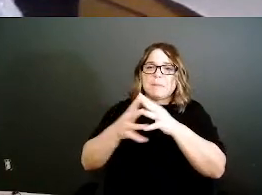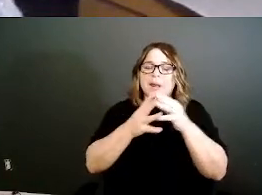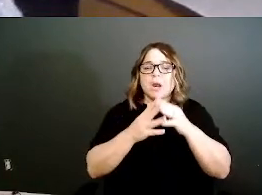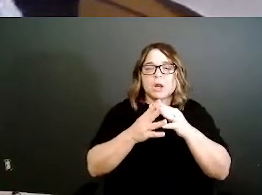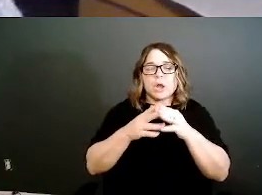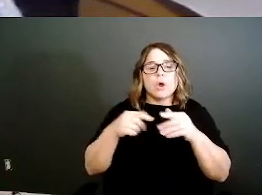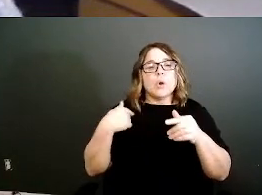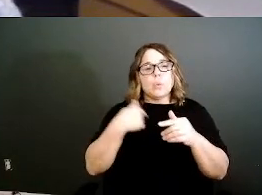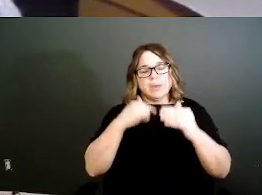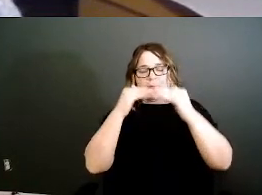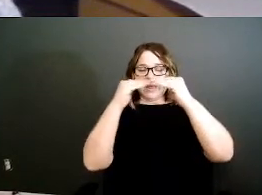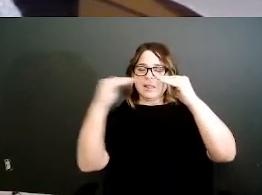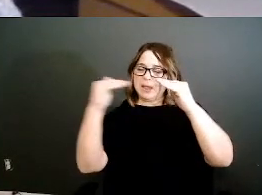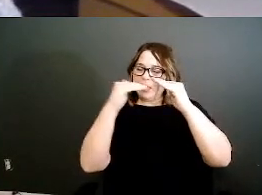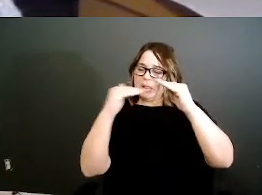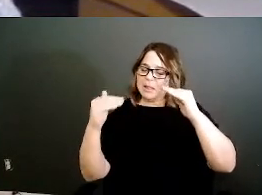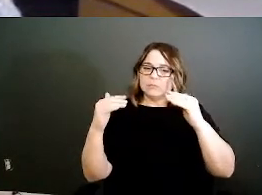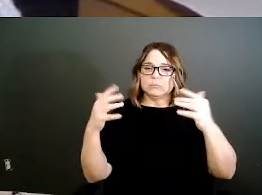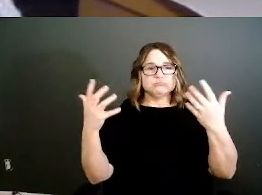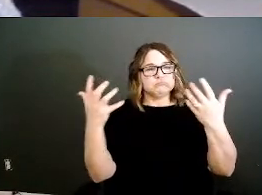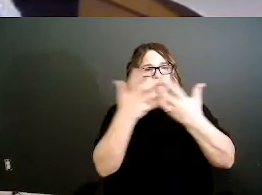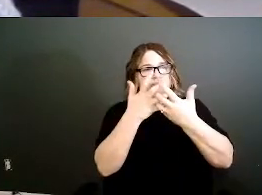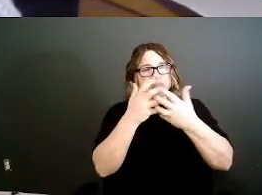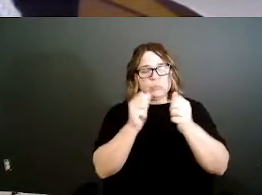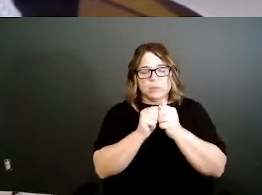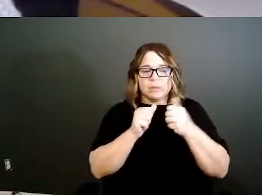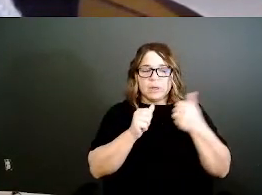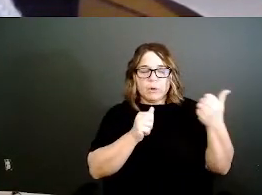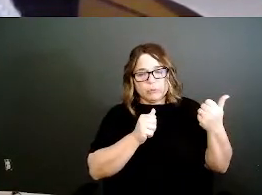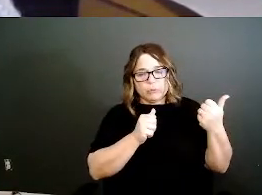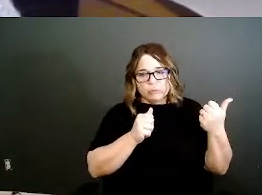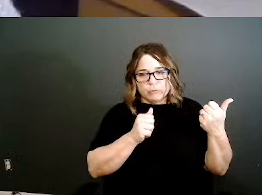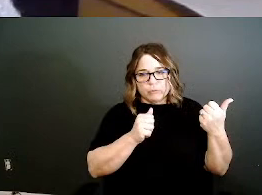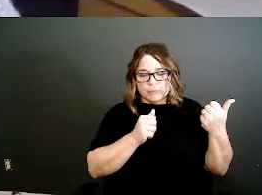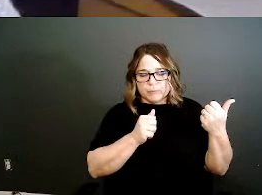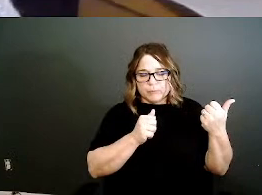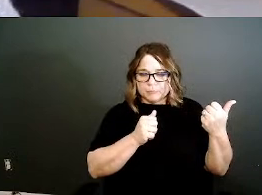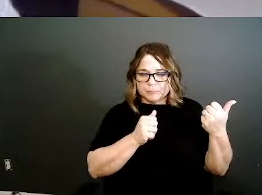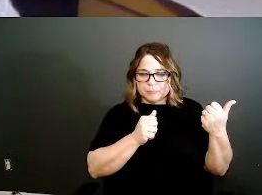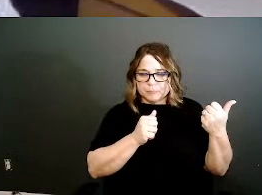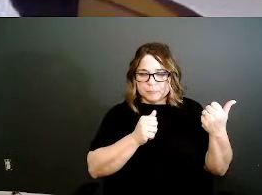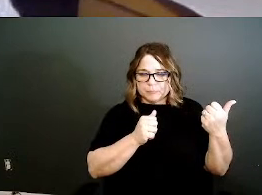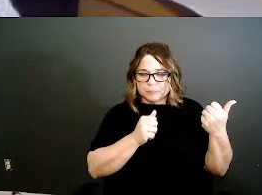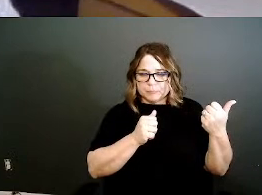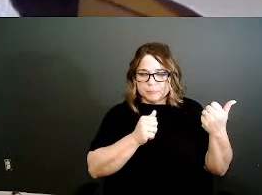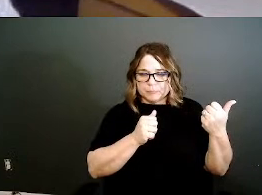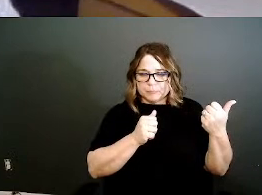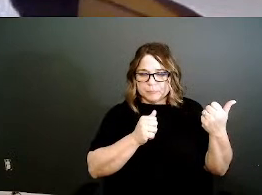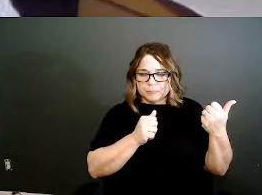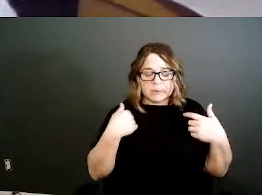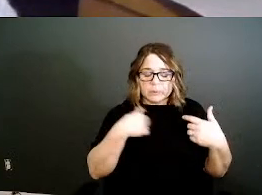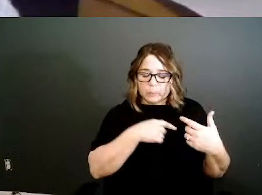AND MINNEAPOLIS IS REALLY LEADING THE WAY. WE HAVE MUCH MUCH MORE WORK TO